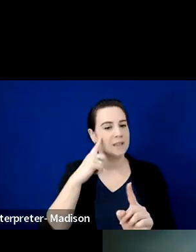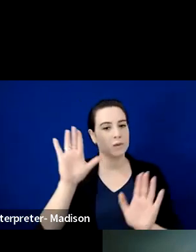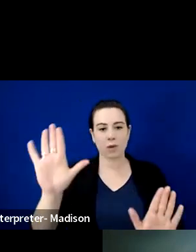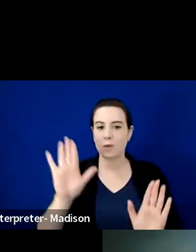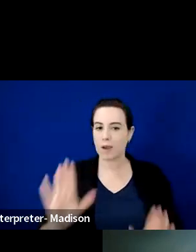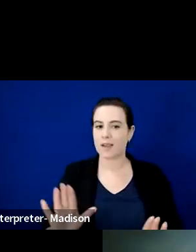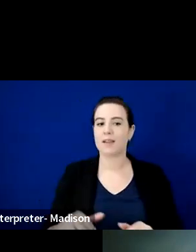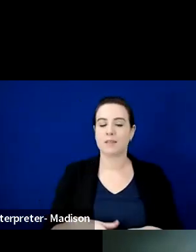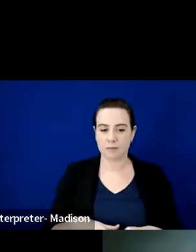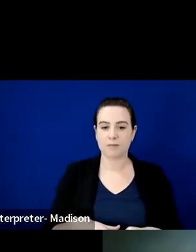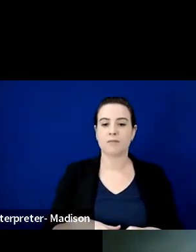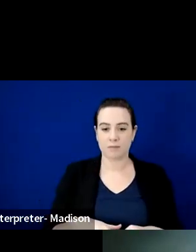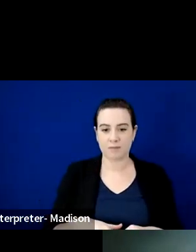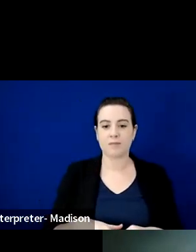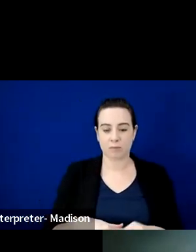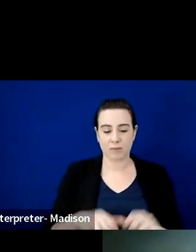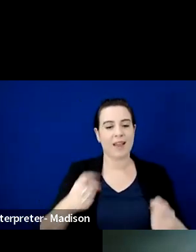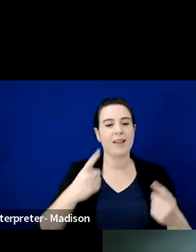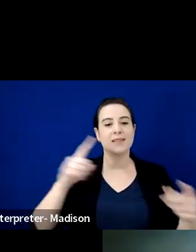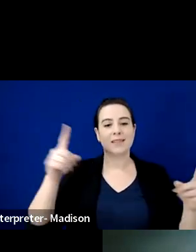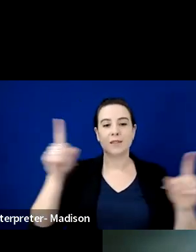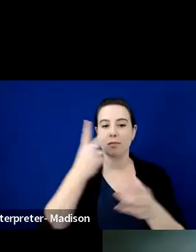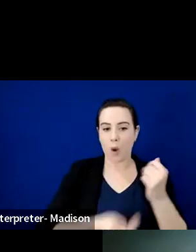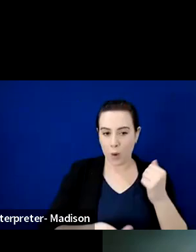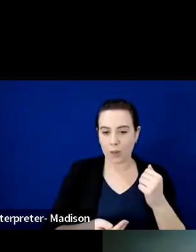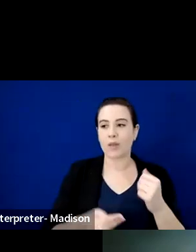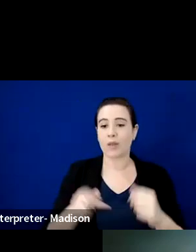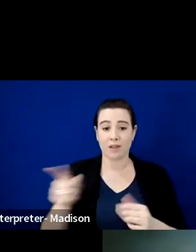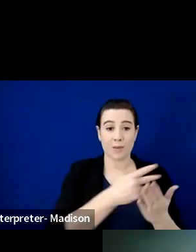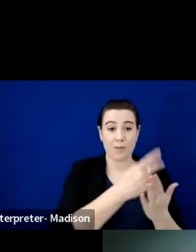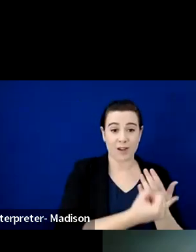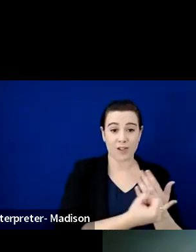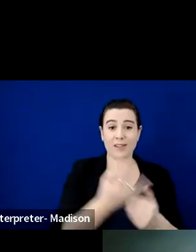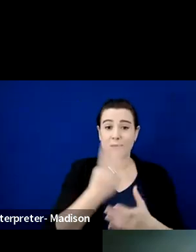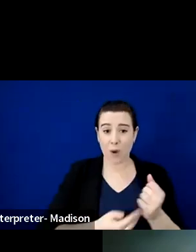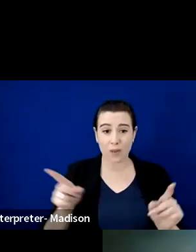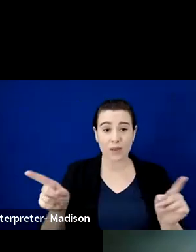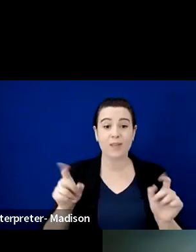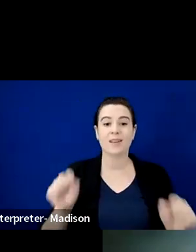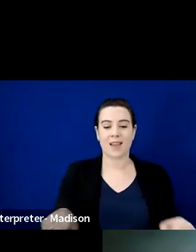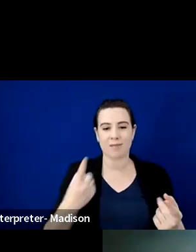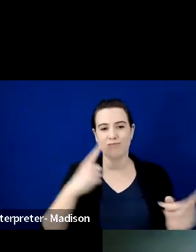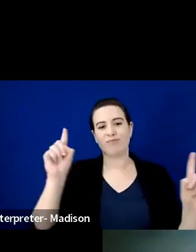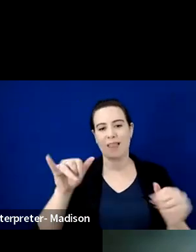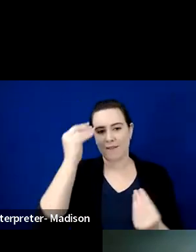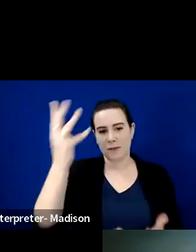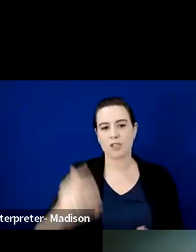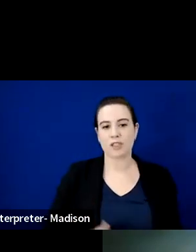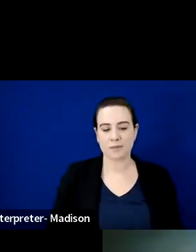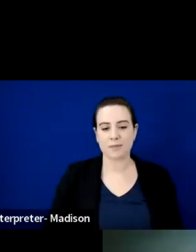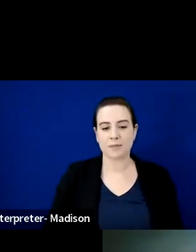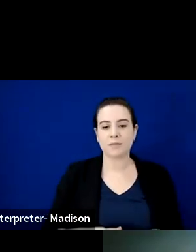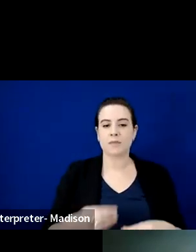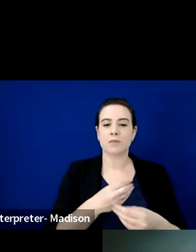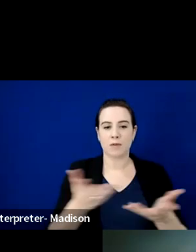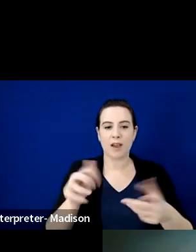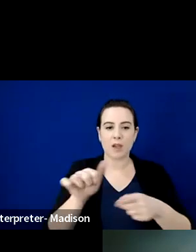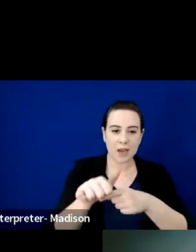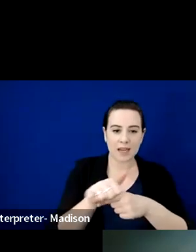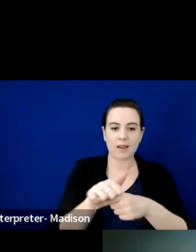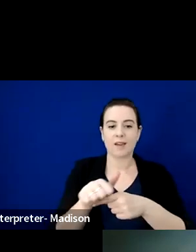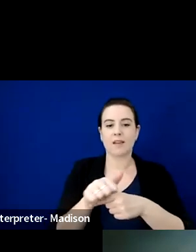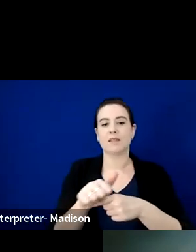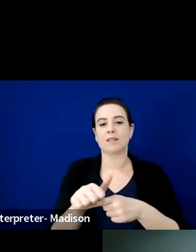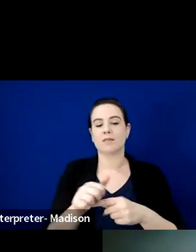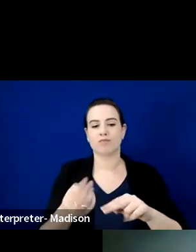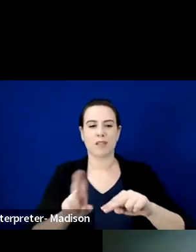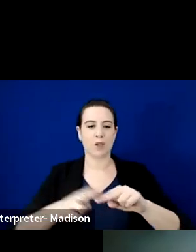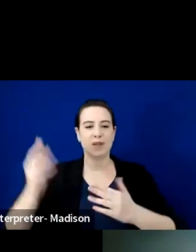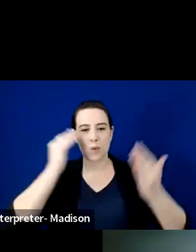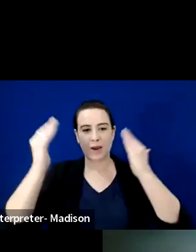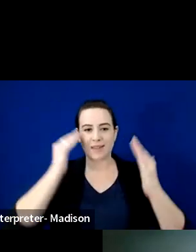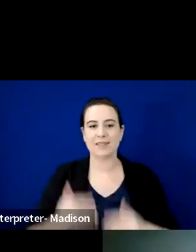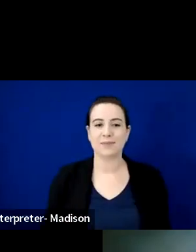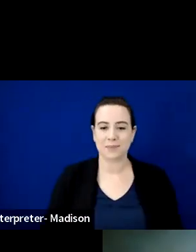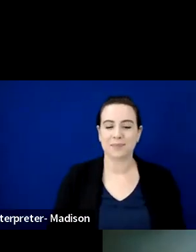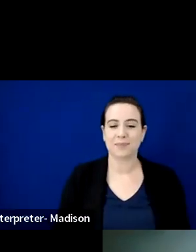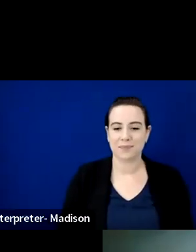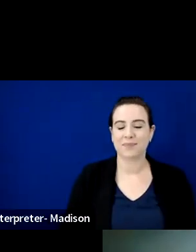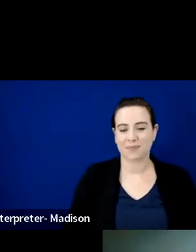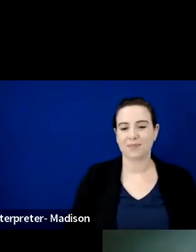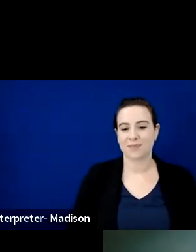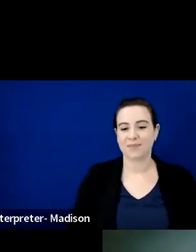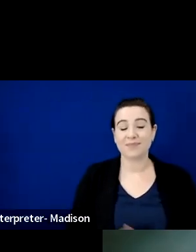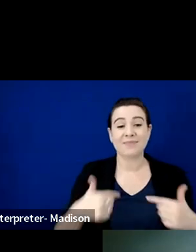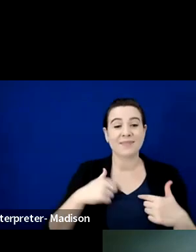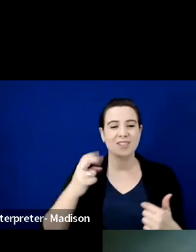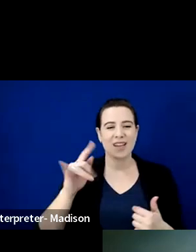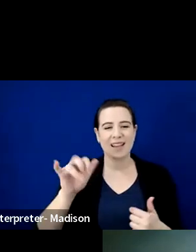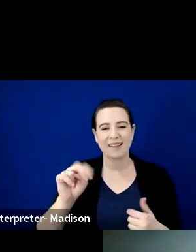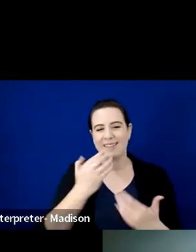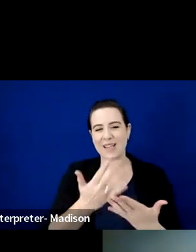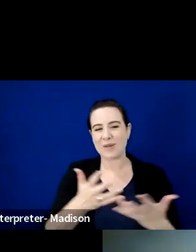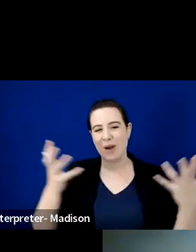And to echo your sentiments, Shaylin, that, you know, CDC Foundation's commitment to this and to knowledge dissemination that can be sustained has really been a significant contributor to what I referred to before as that paradigm shift.